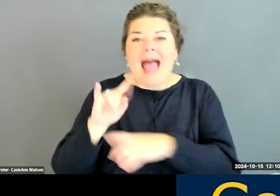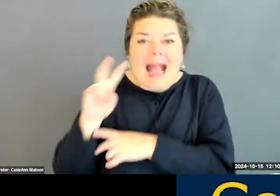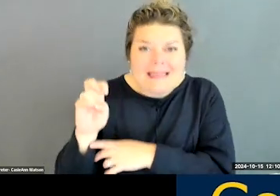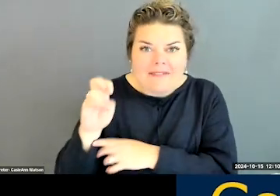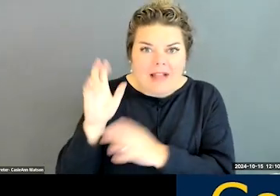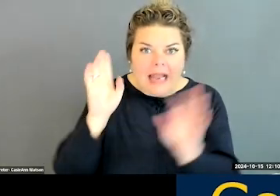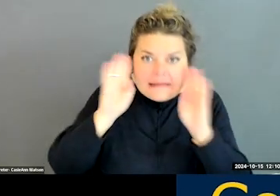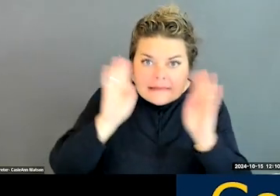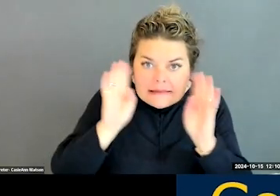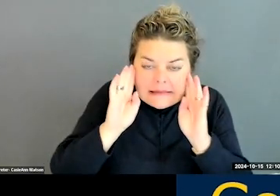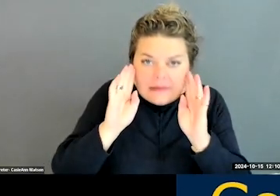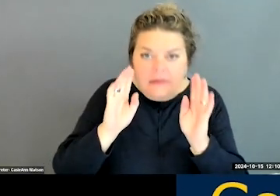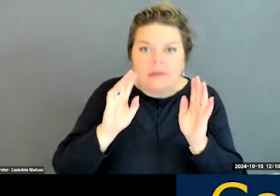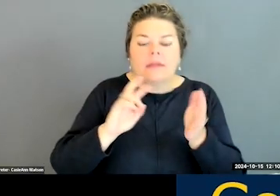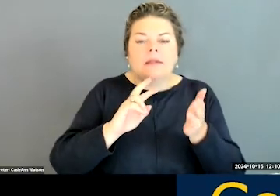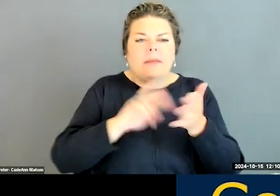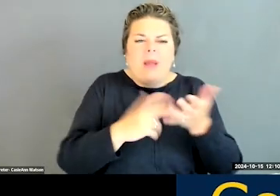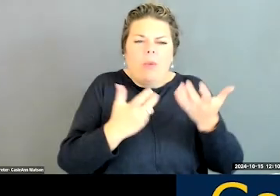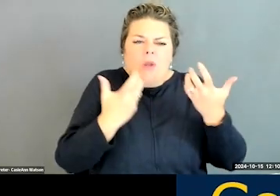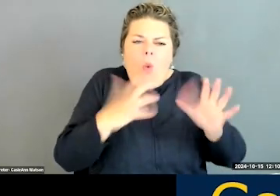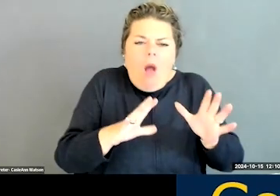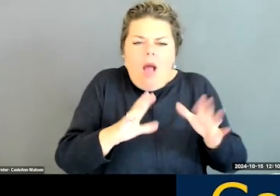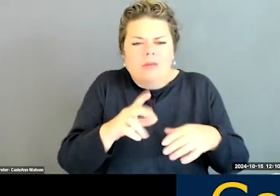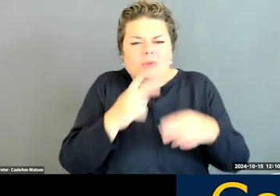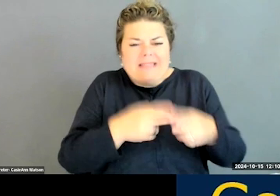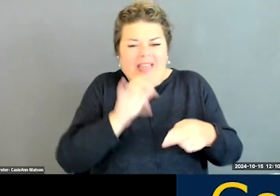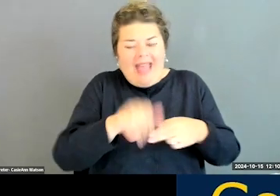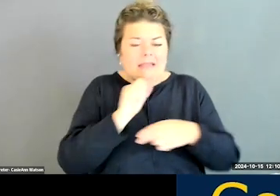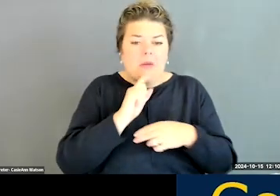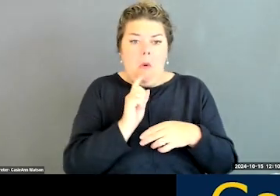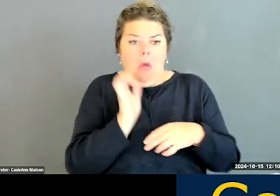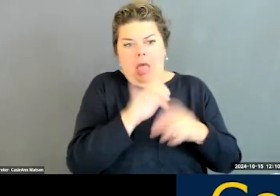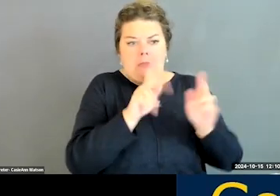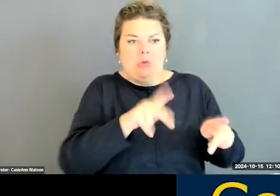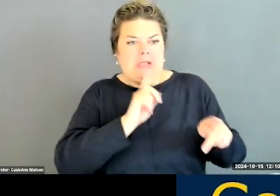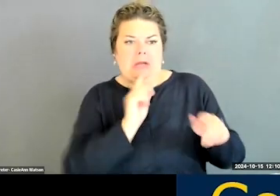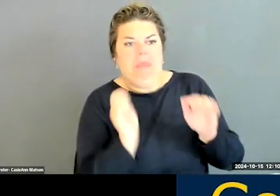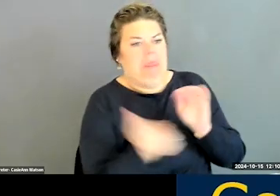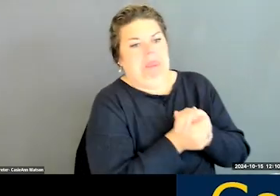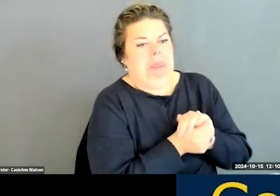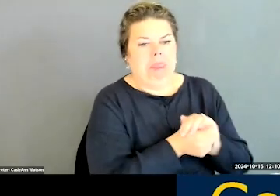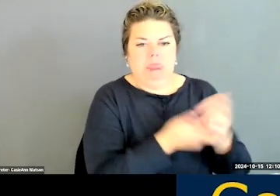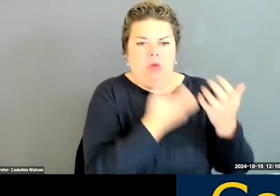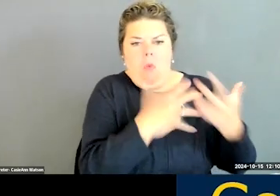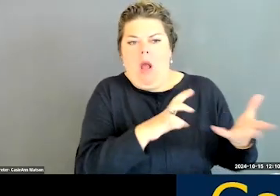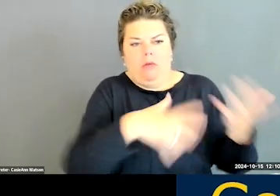or a lack of small talk with being antisocial. We can also consider providing context or notice for conversations